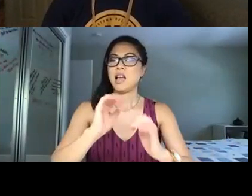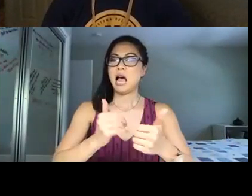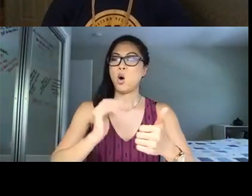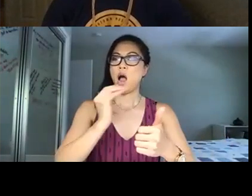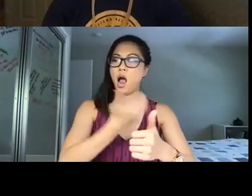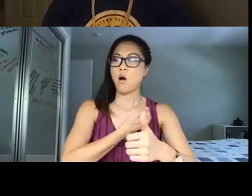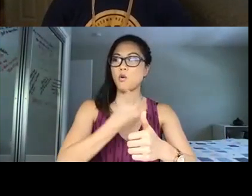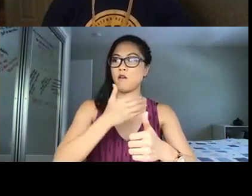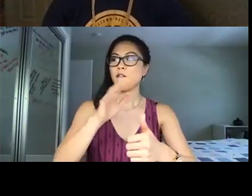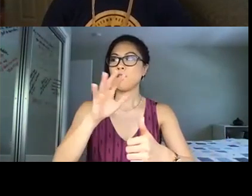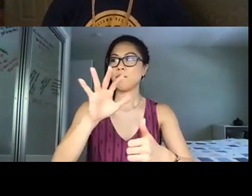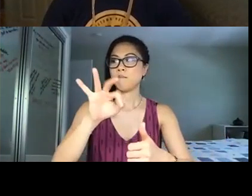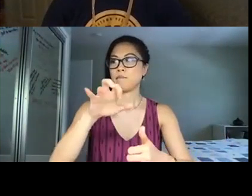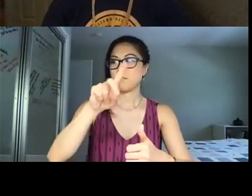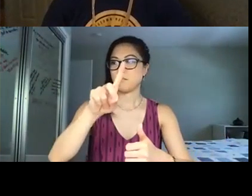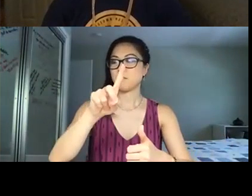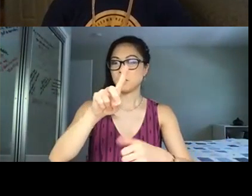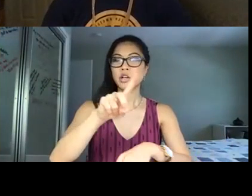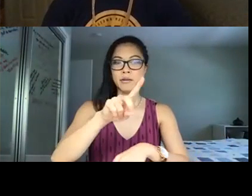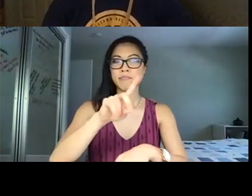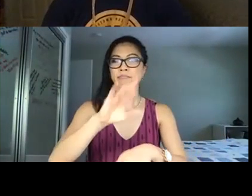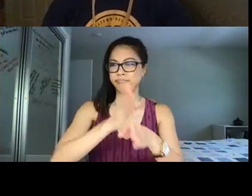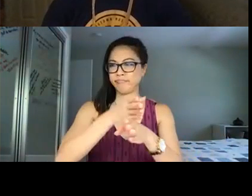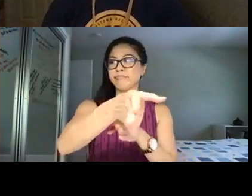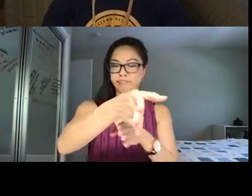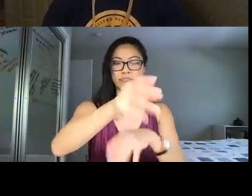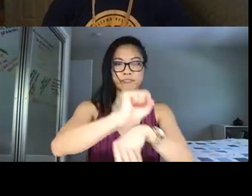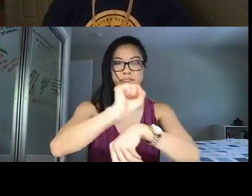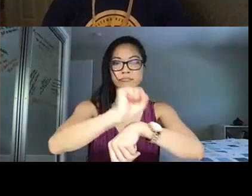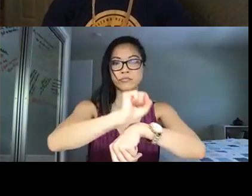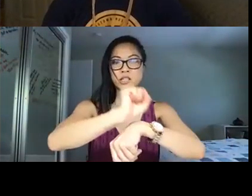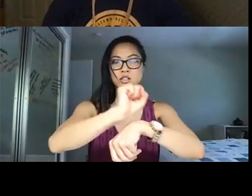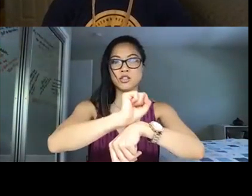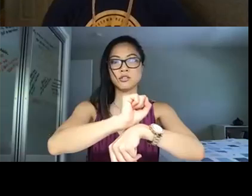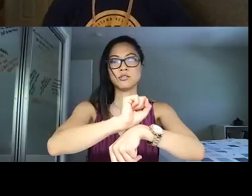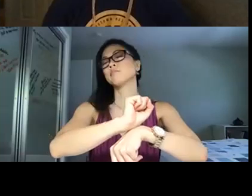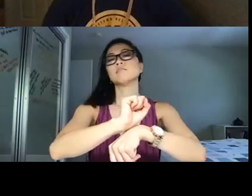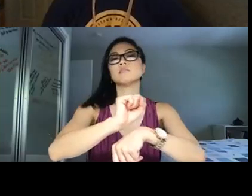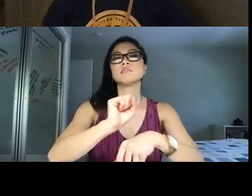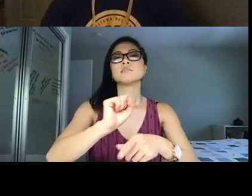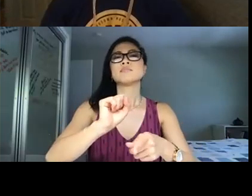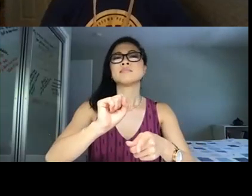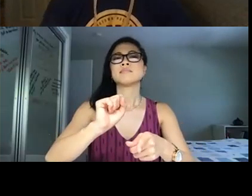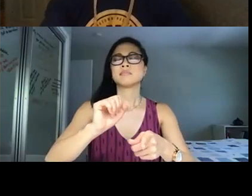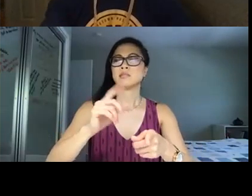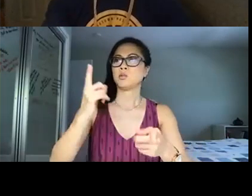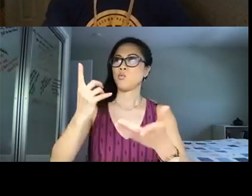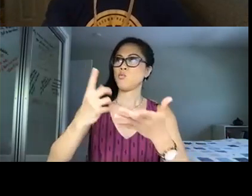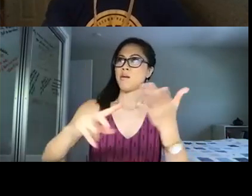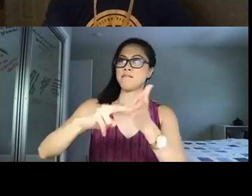have attainted something that is unachievable -- that could be any version of your career in the field.